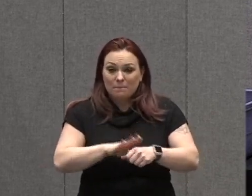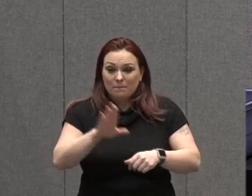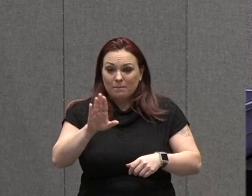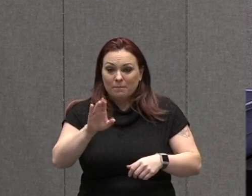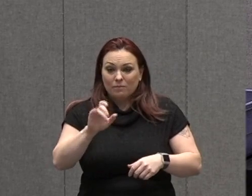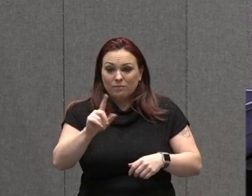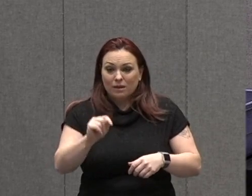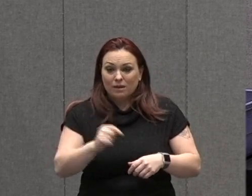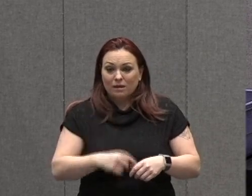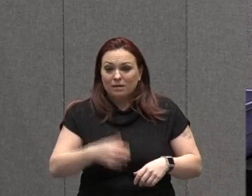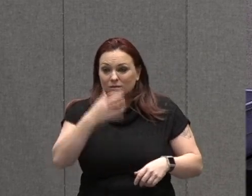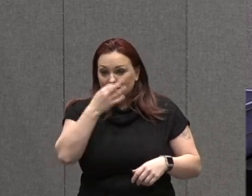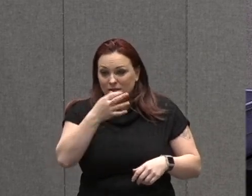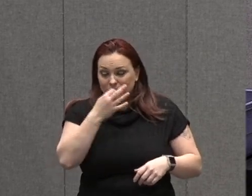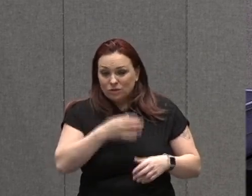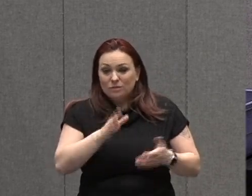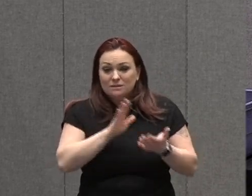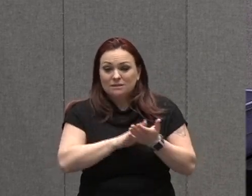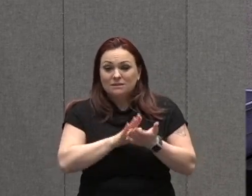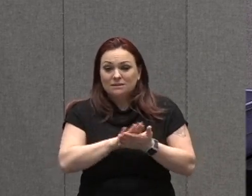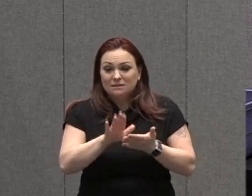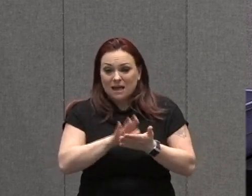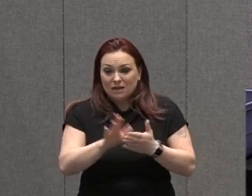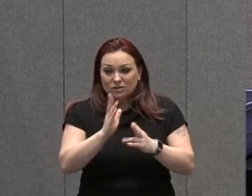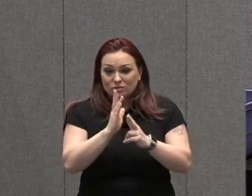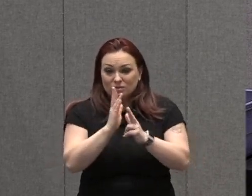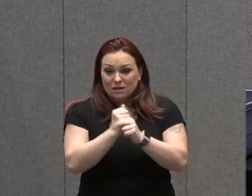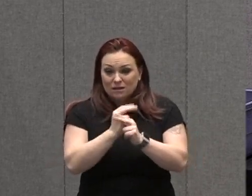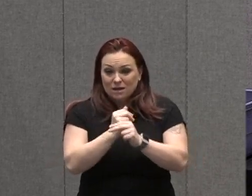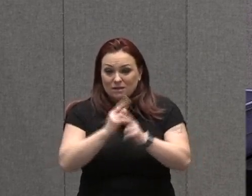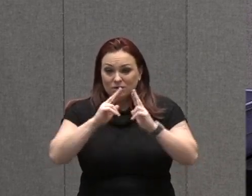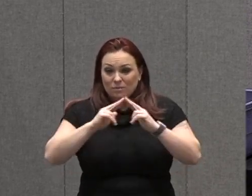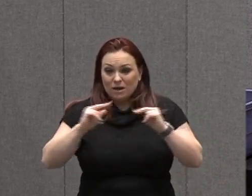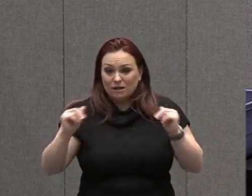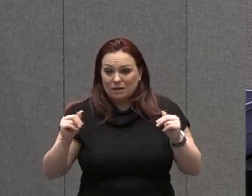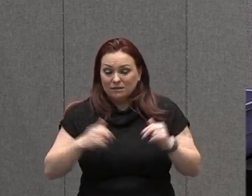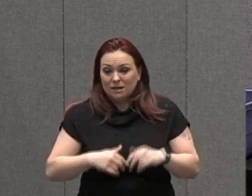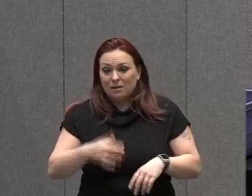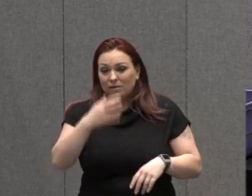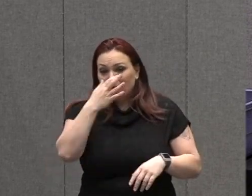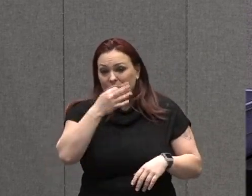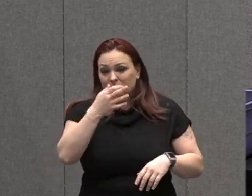Tissue sanitizer bunny tape. Go.